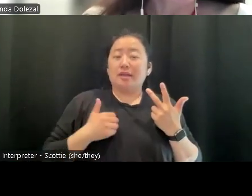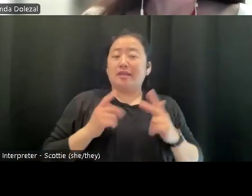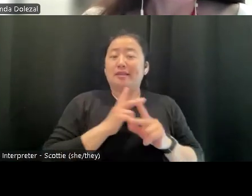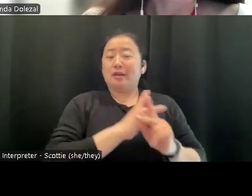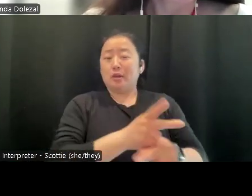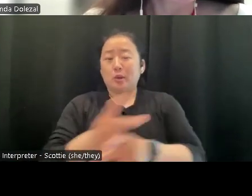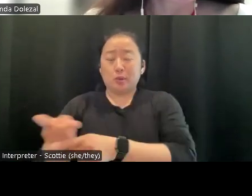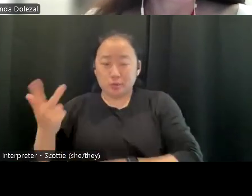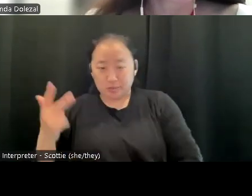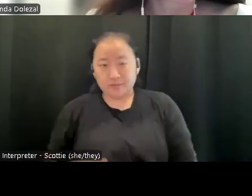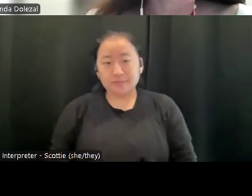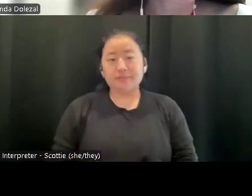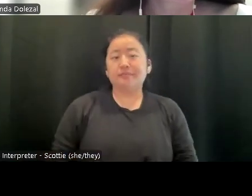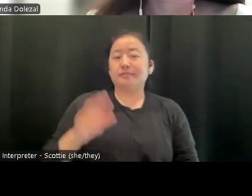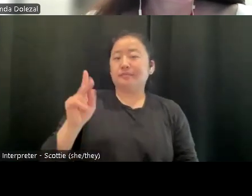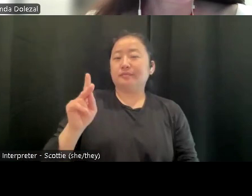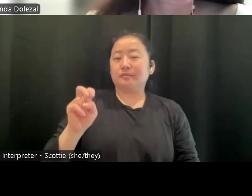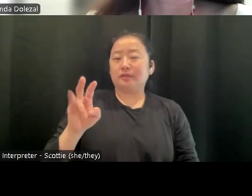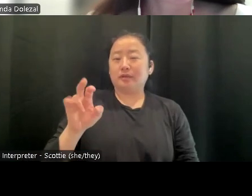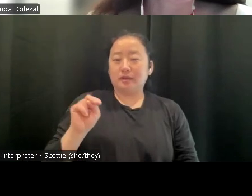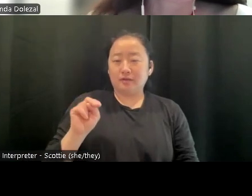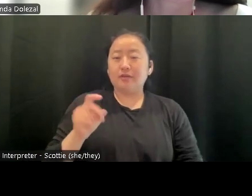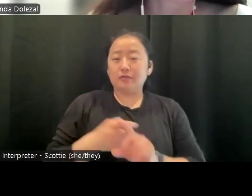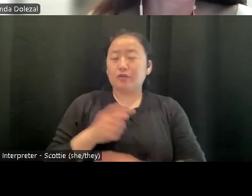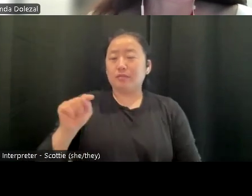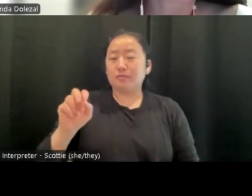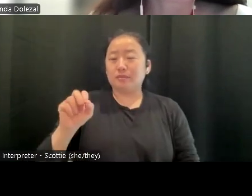Kevin a member of top sports, used frame runner while playing T-ball.